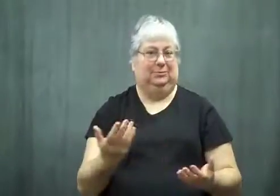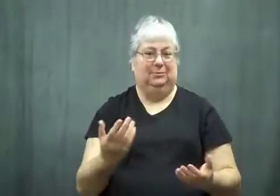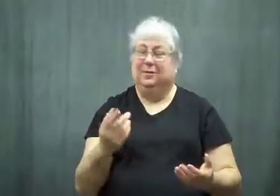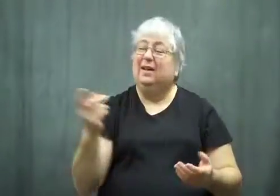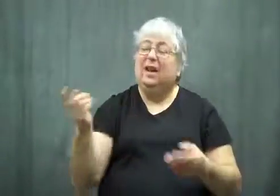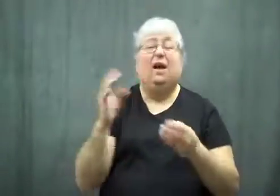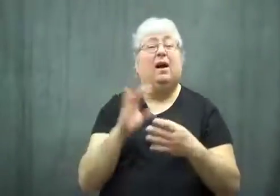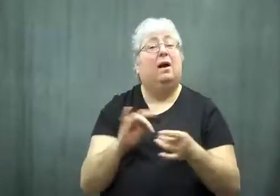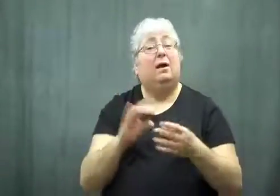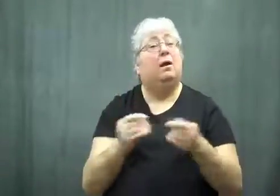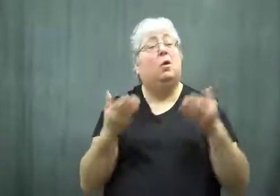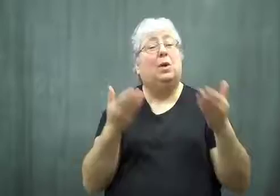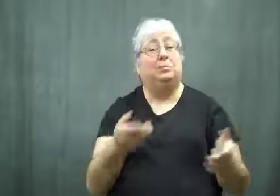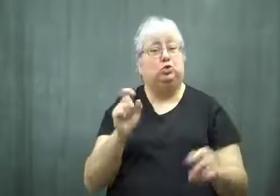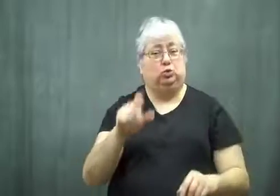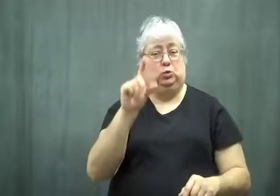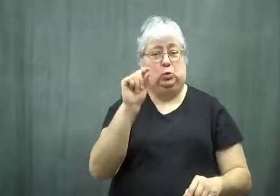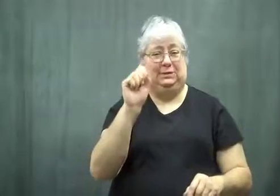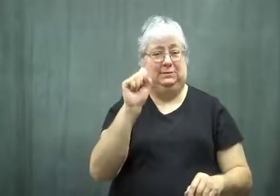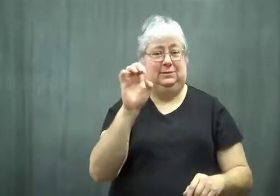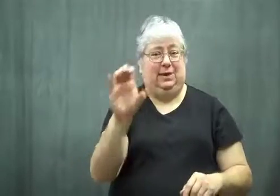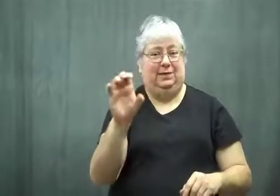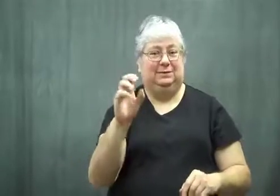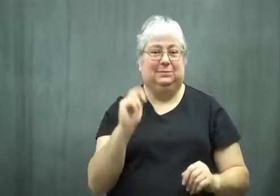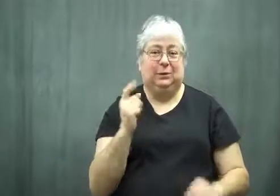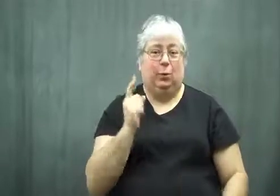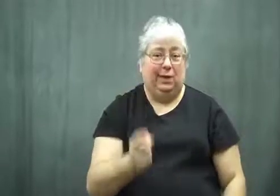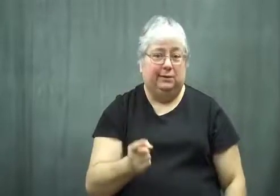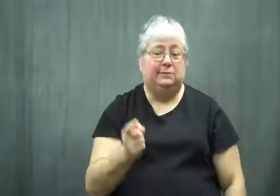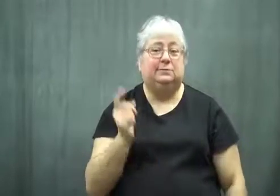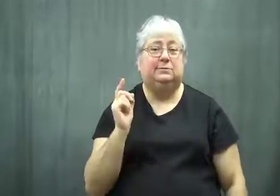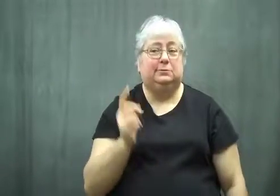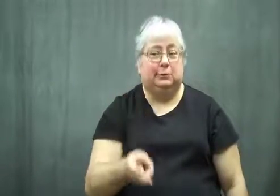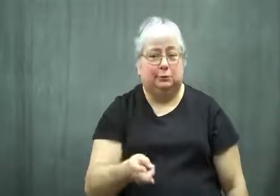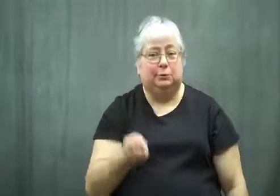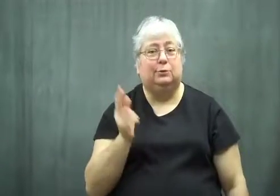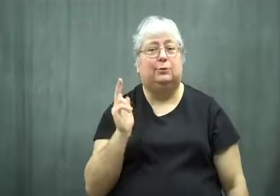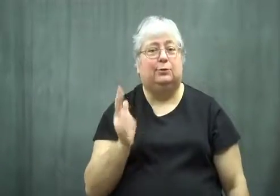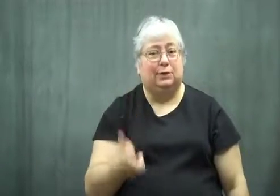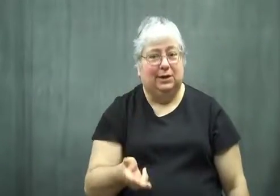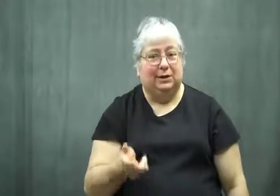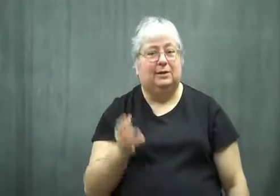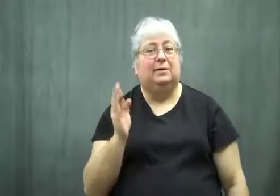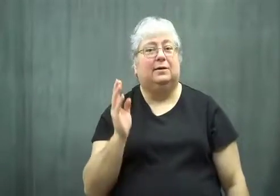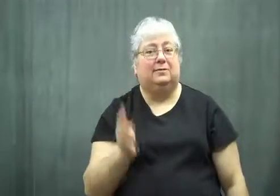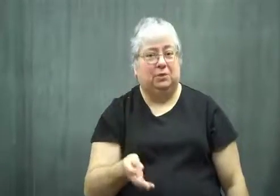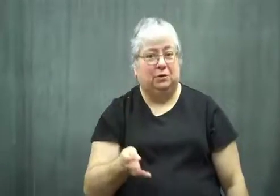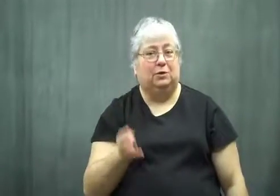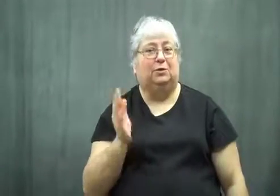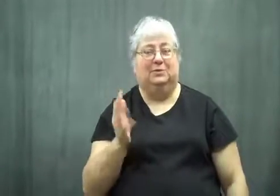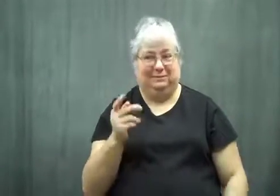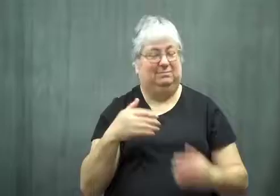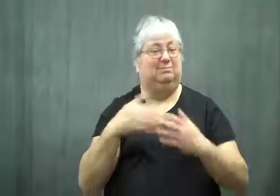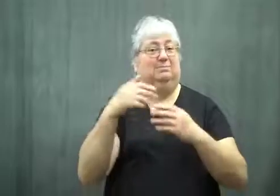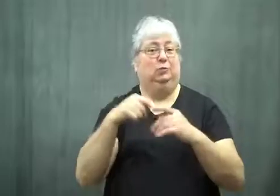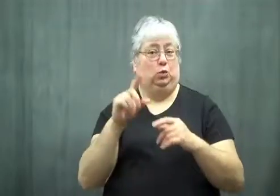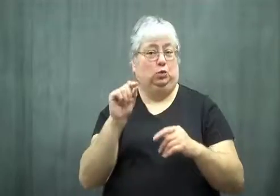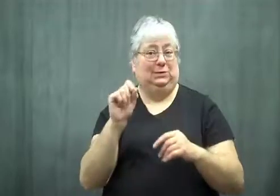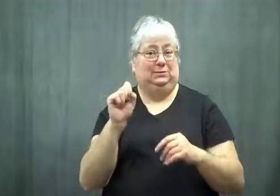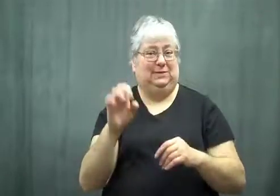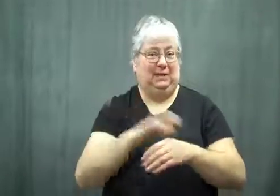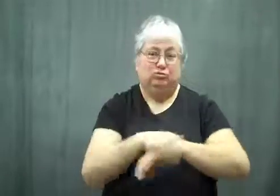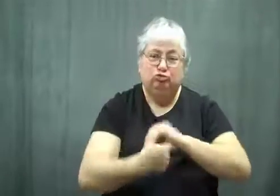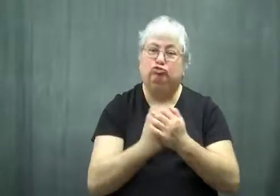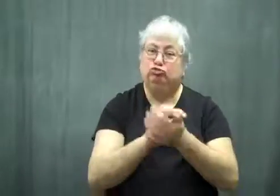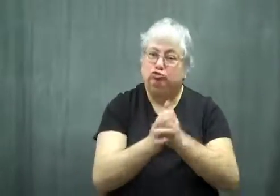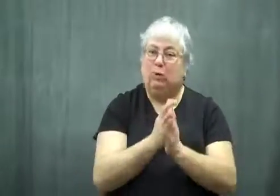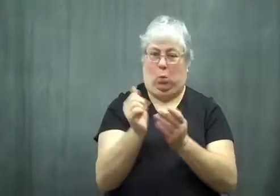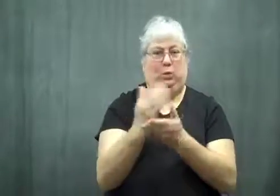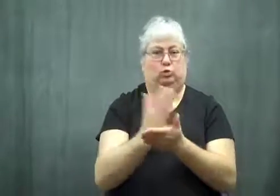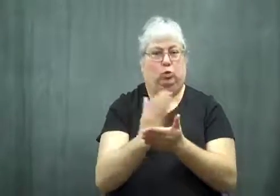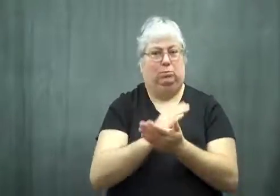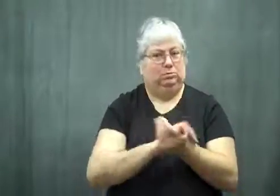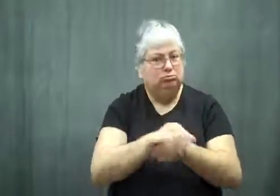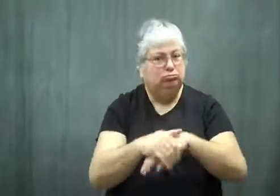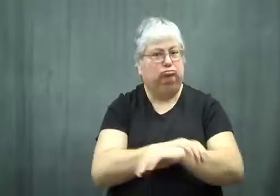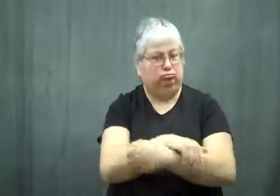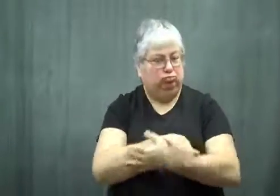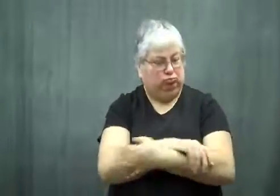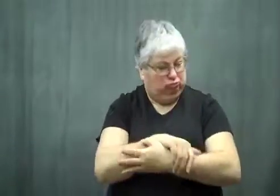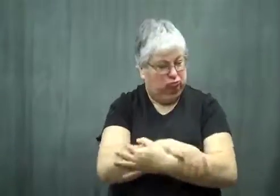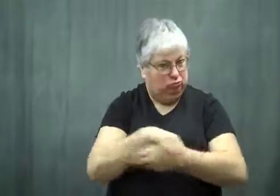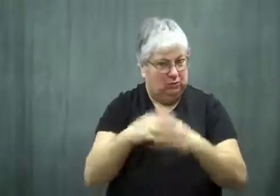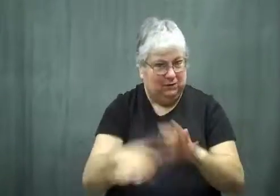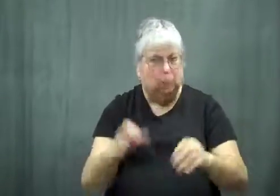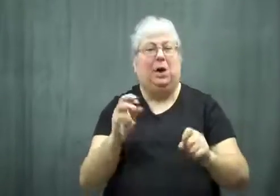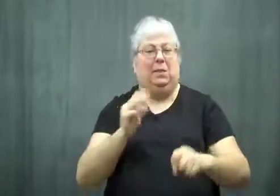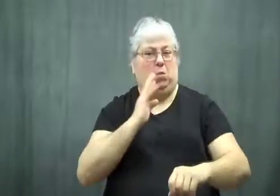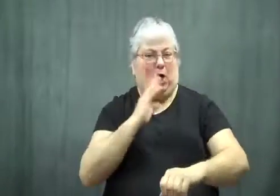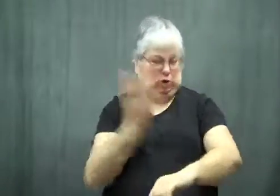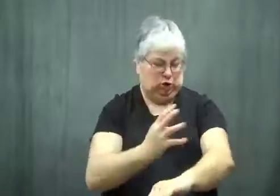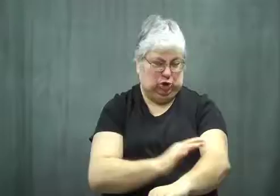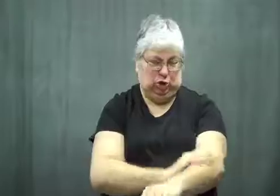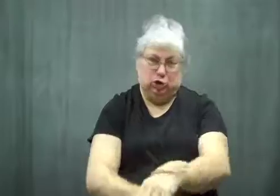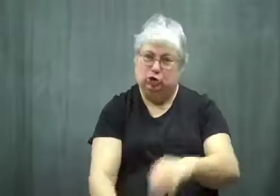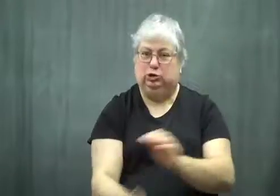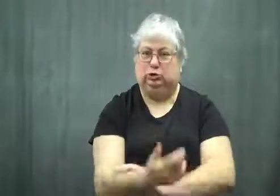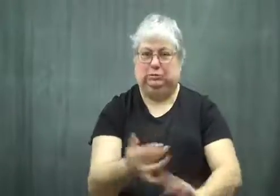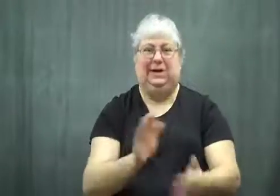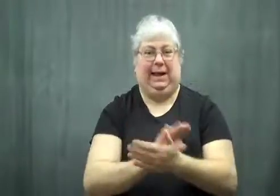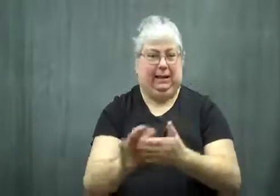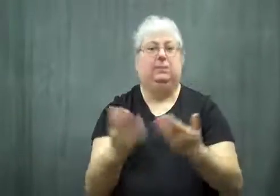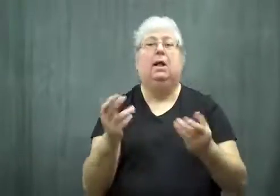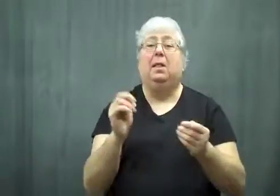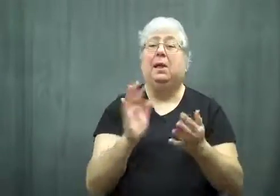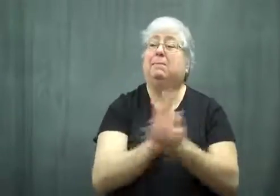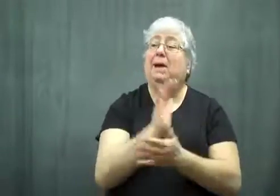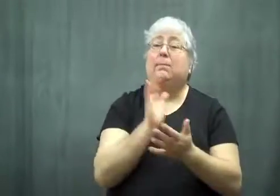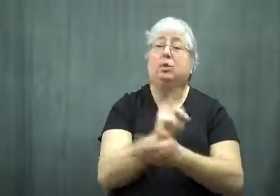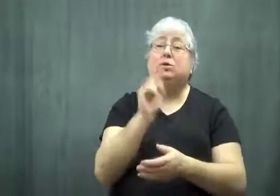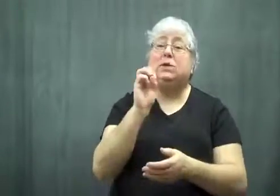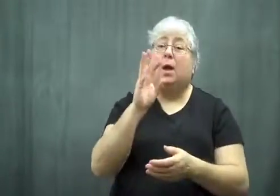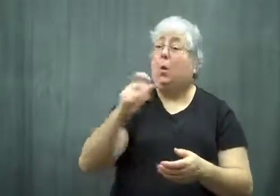Wash your hands thoroughly with soap for 20 seconds.